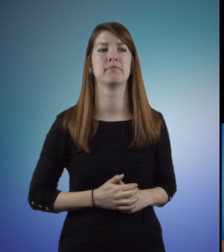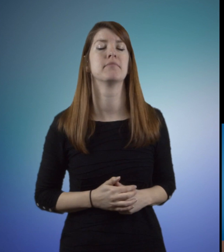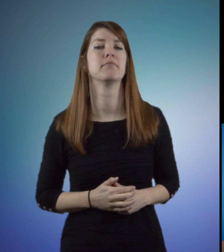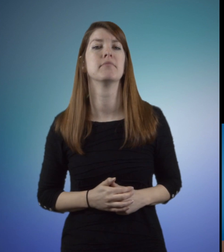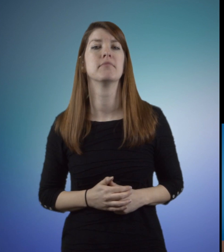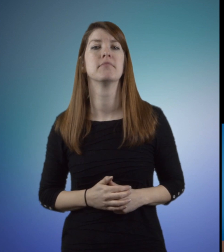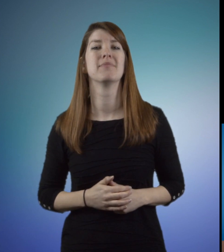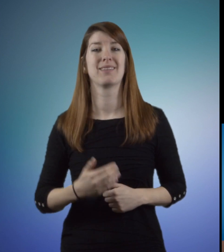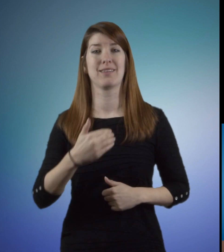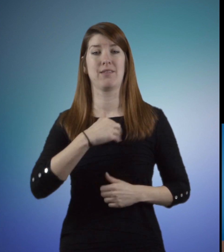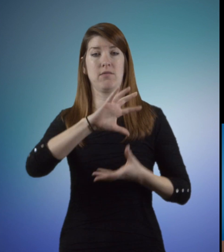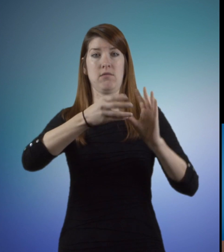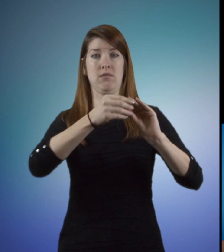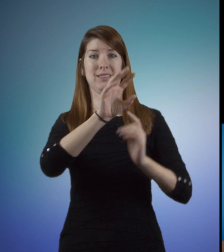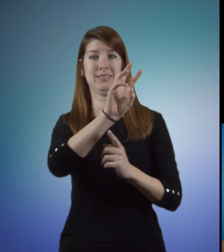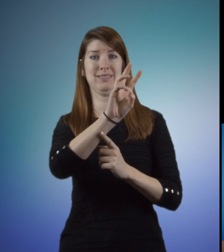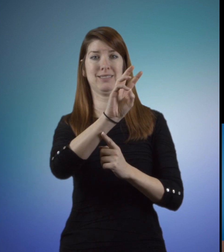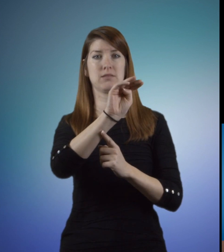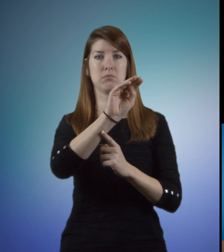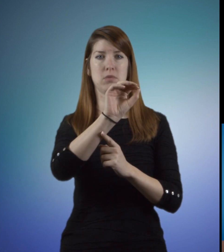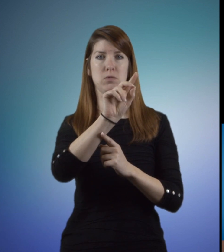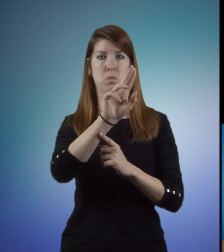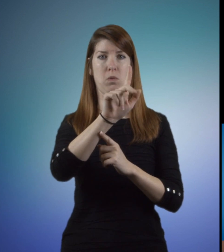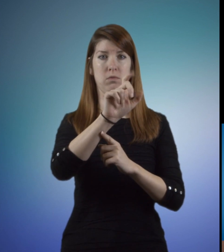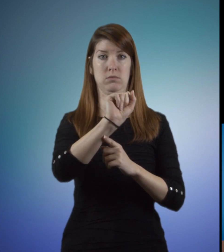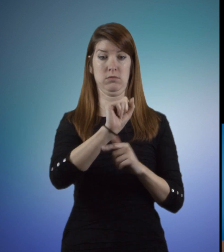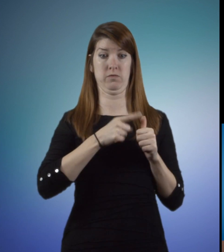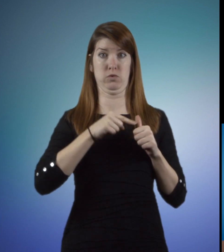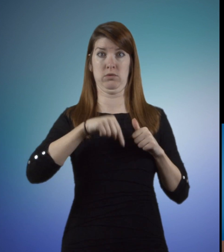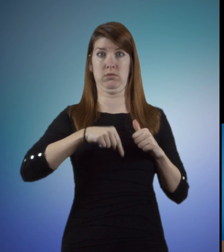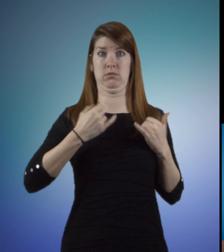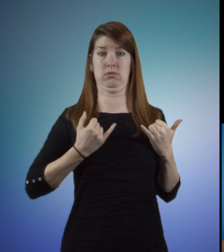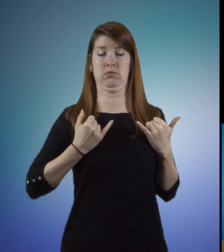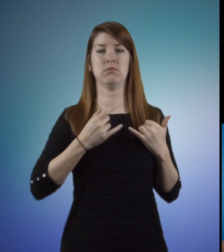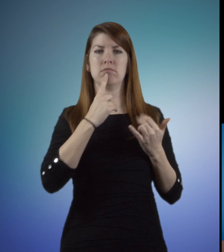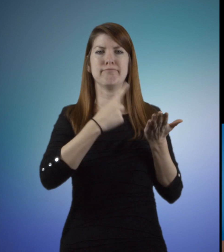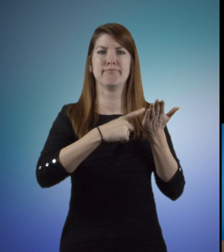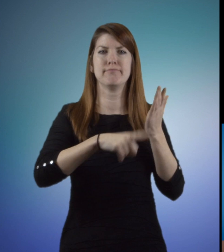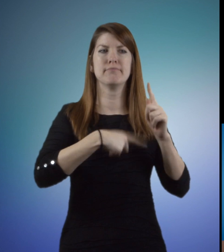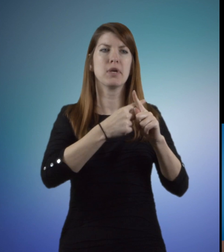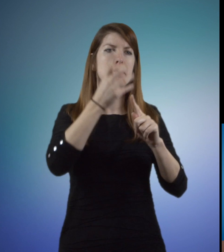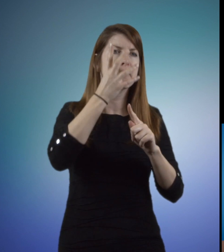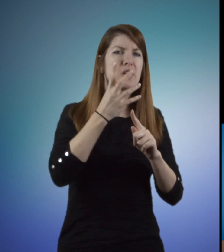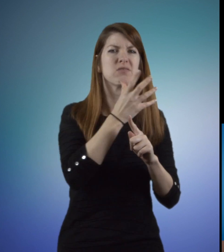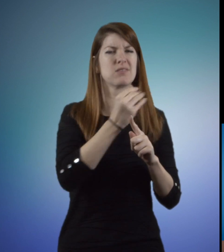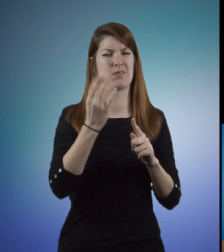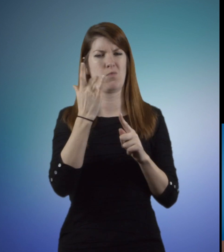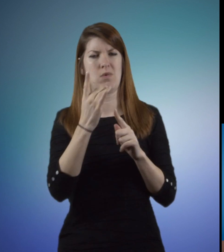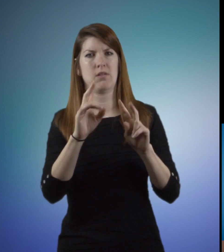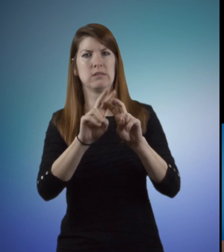There are 6 modules. And this first module is talking about the role of parents and why assessment is important.